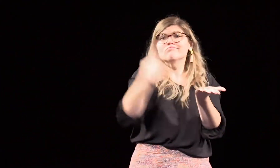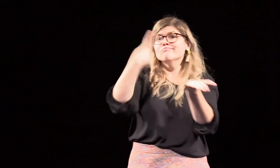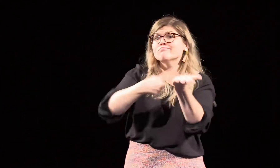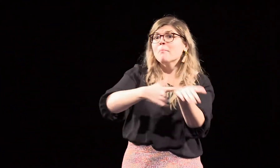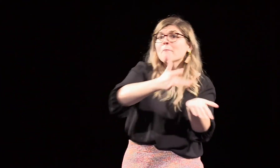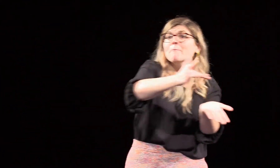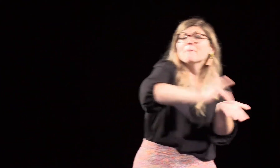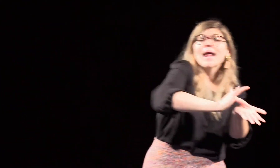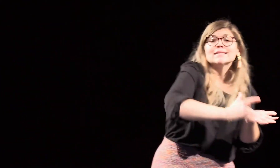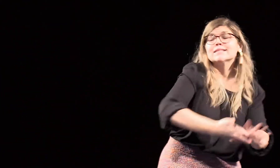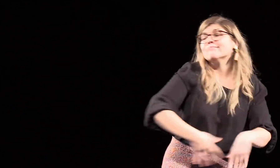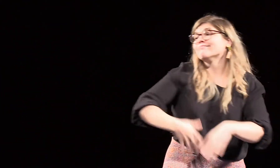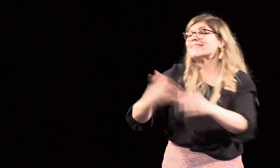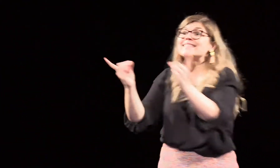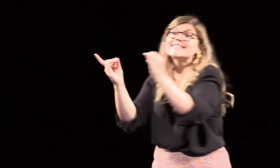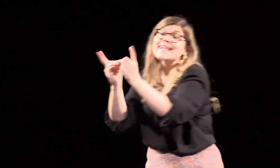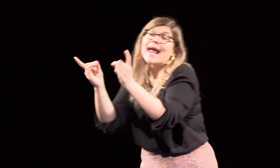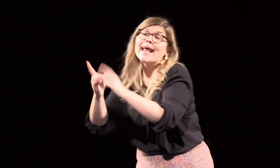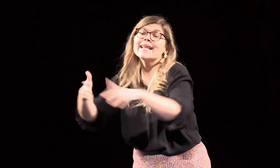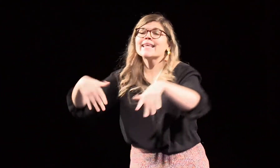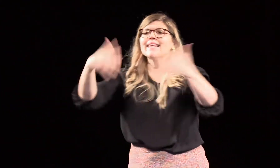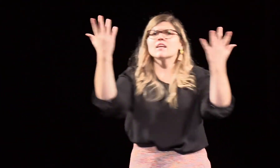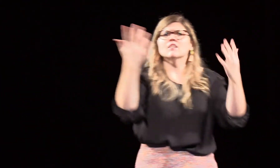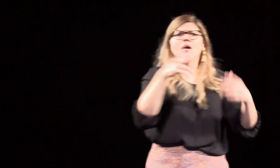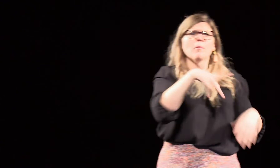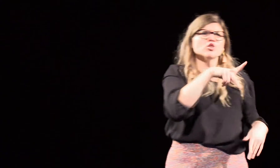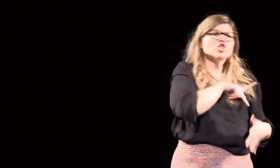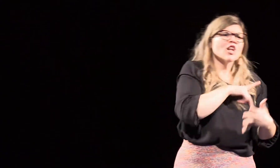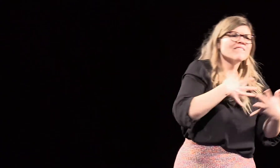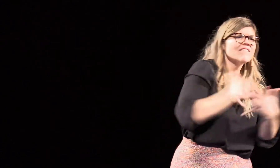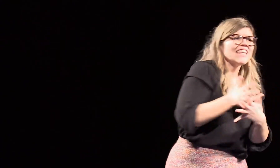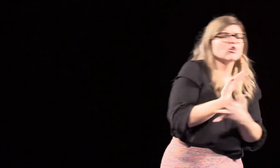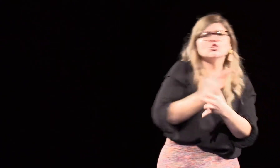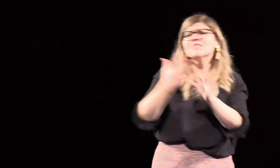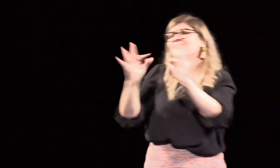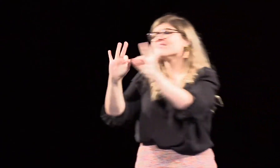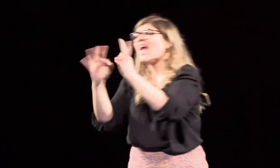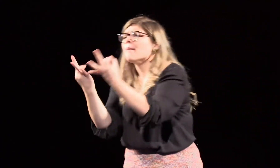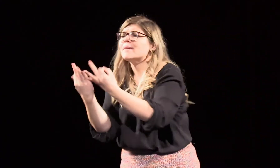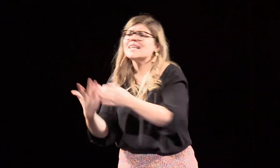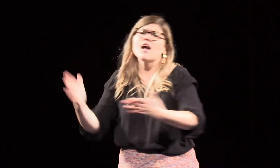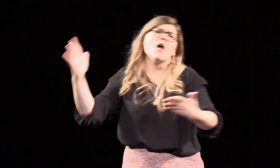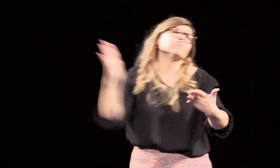They talked about medicine, dates, personal fears,